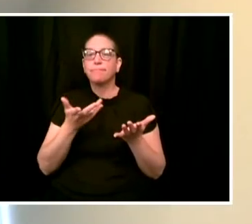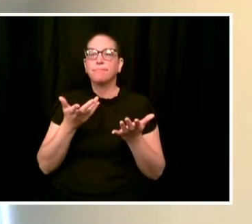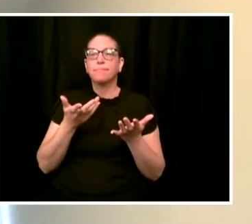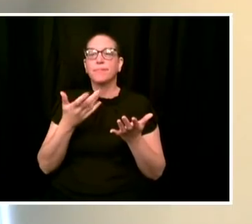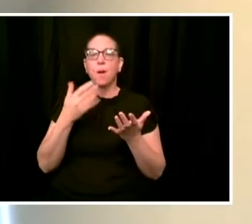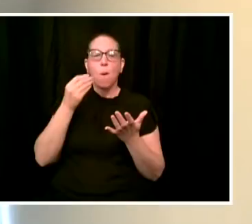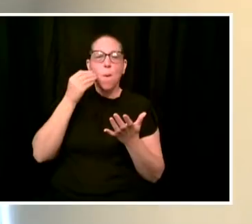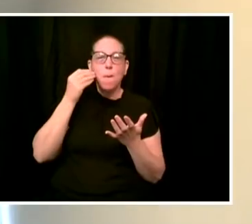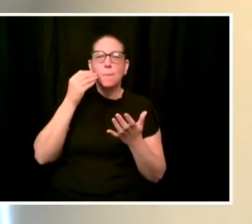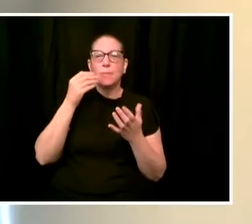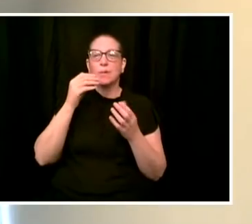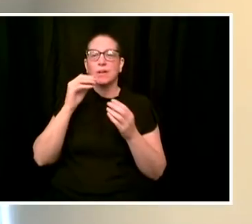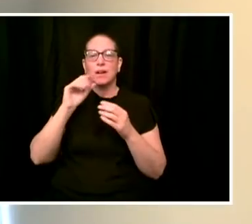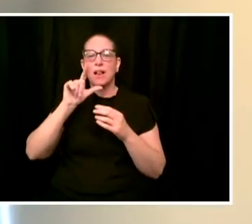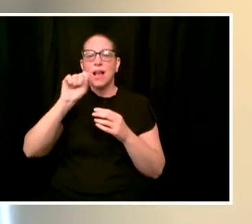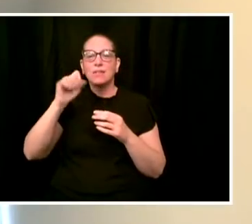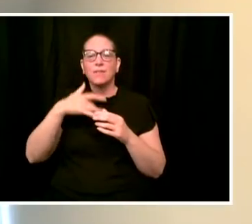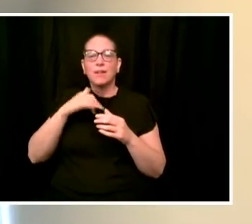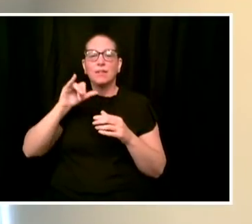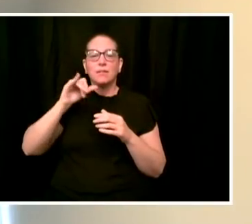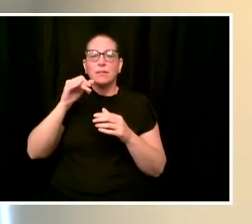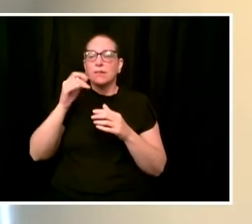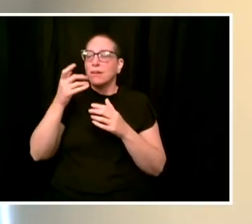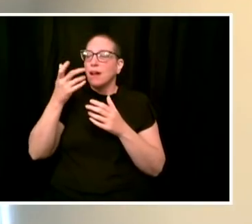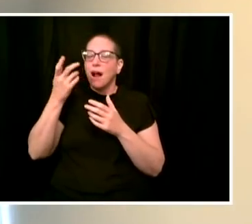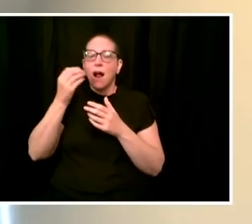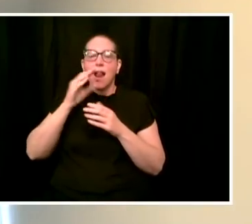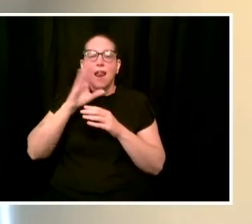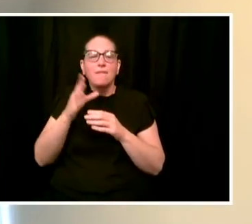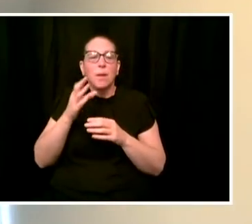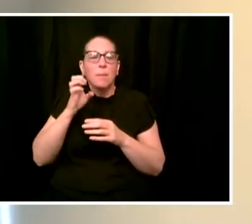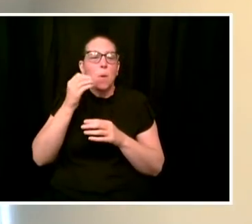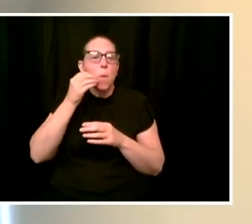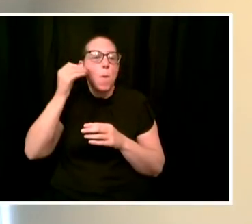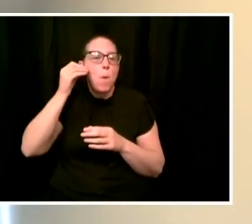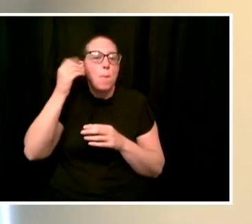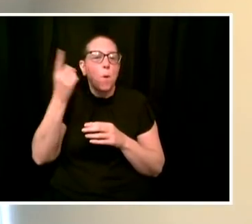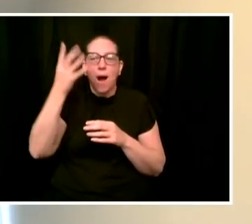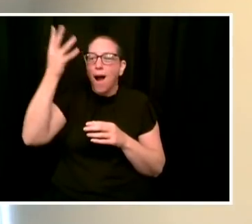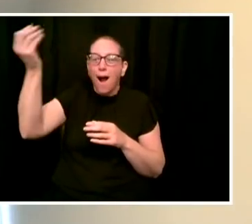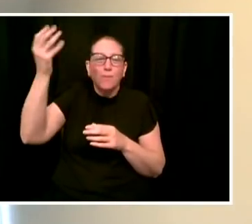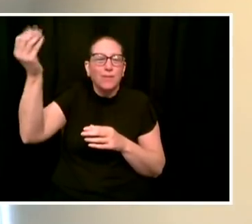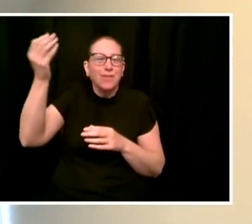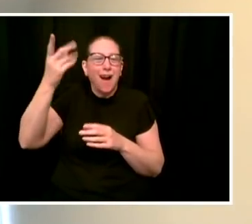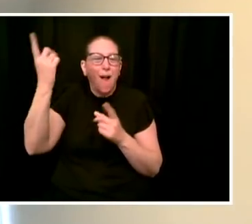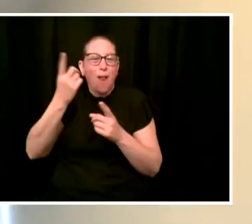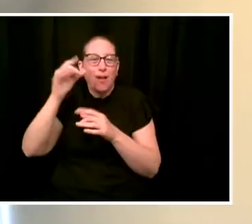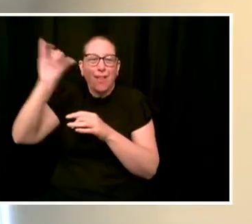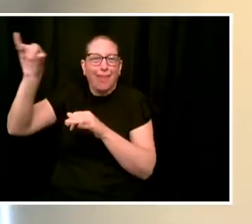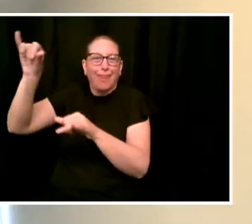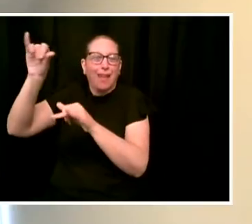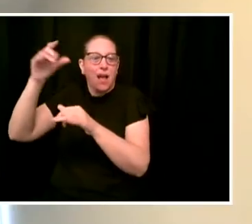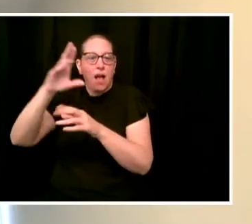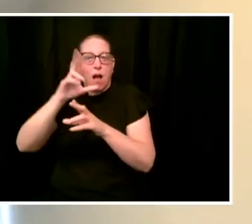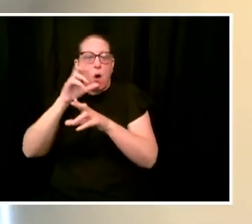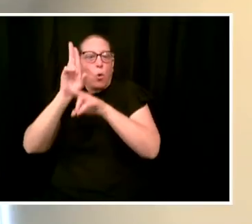WHICH PEOPLE WOULD NOT DO.